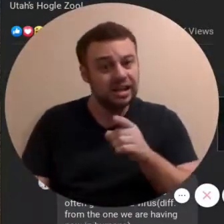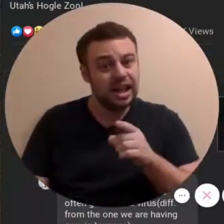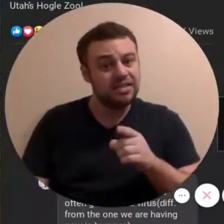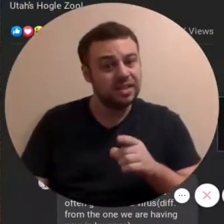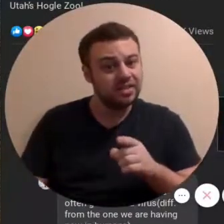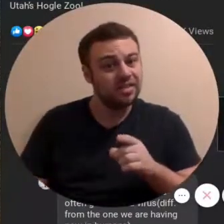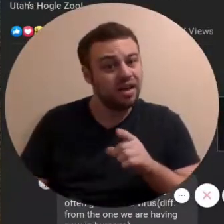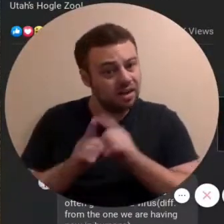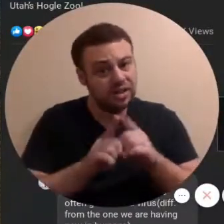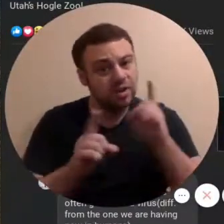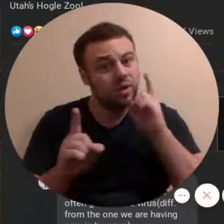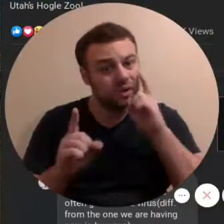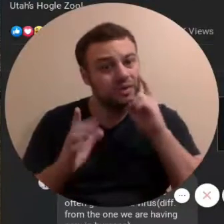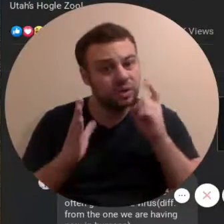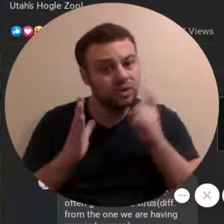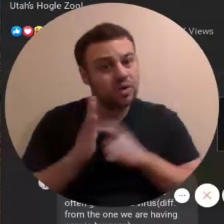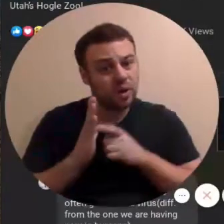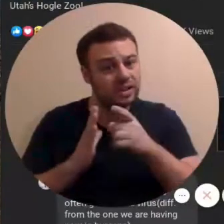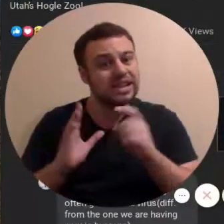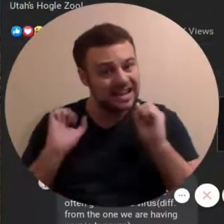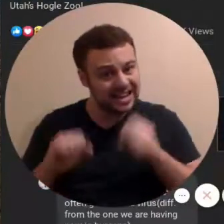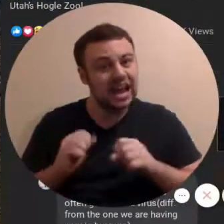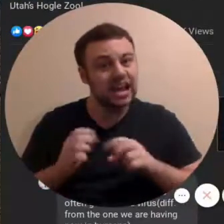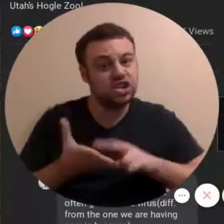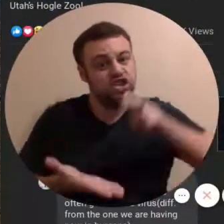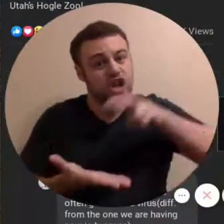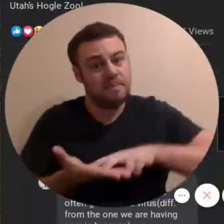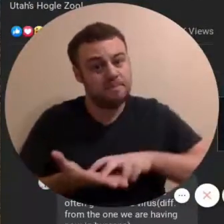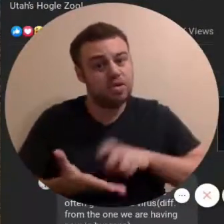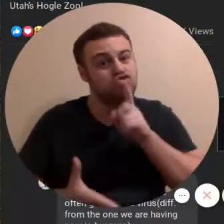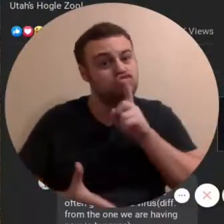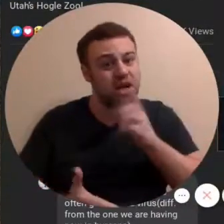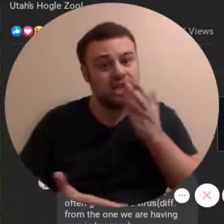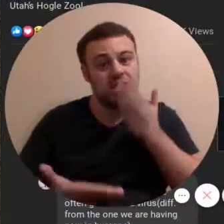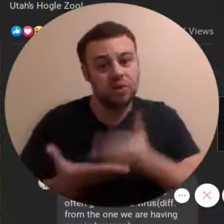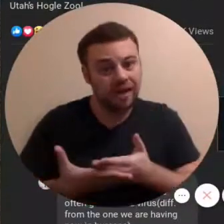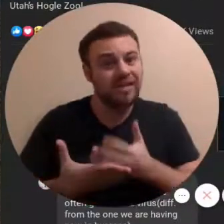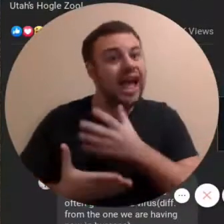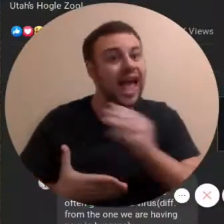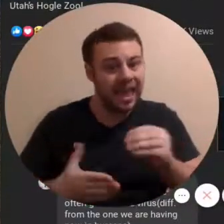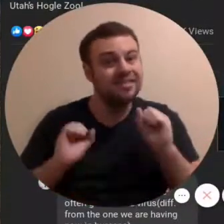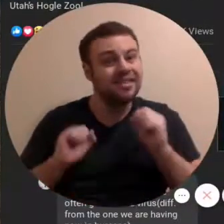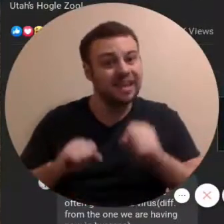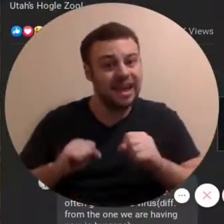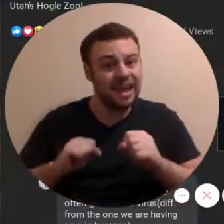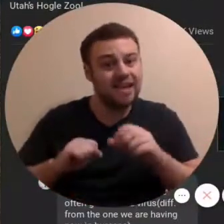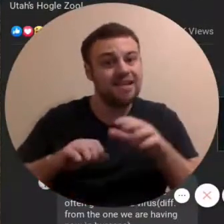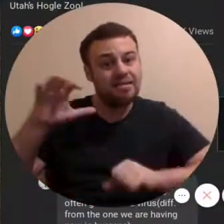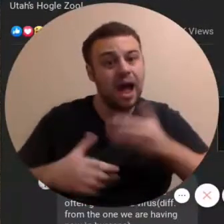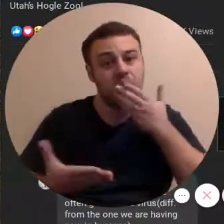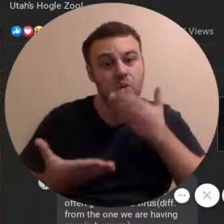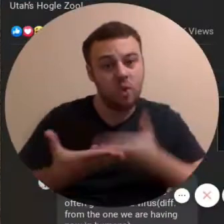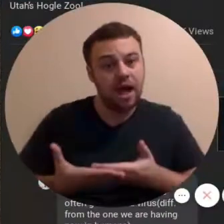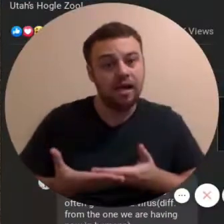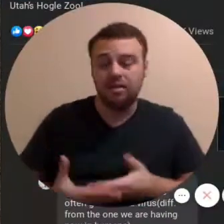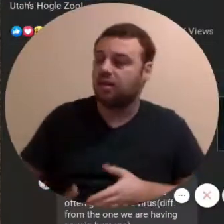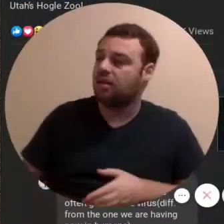Brad: So, Mary asked a good question. Since they're such great diggers, as we just discussed,